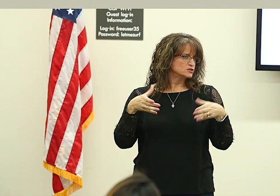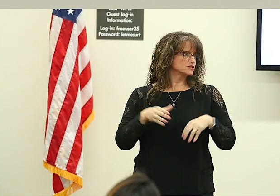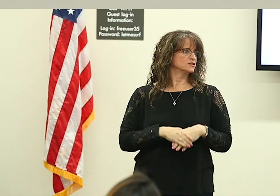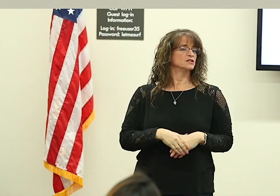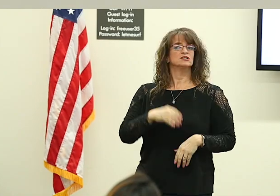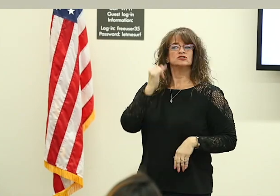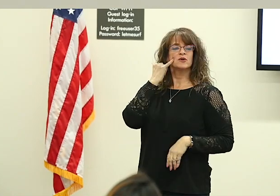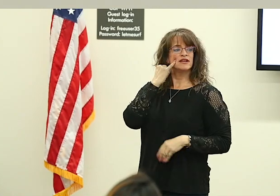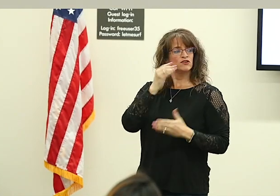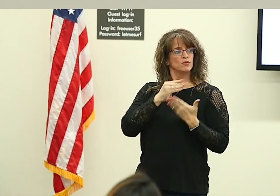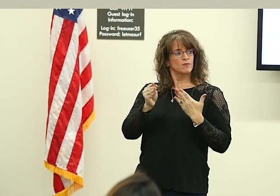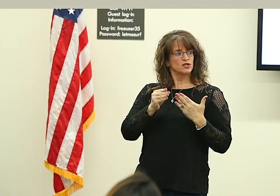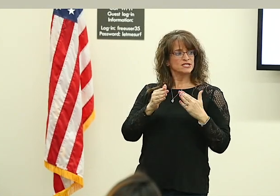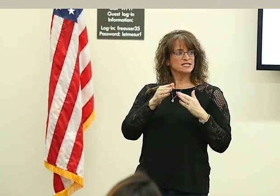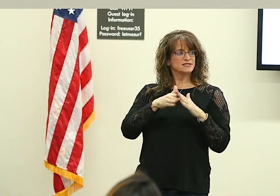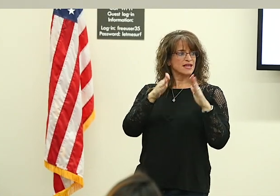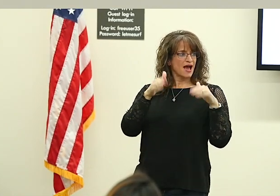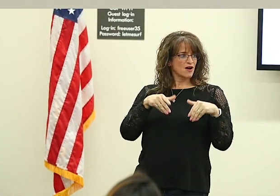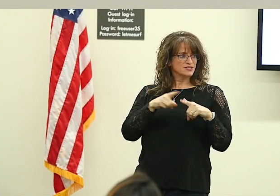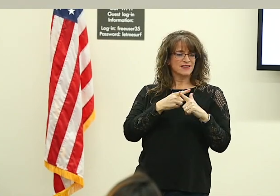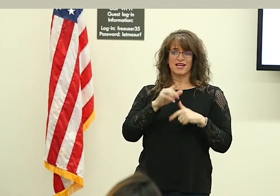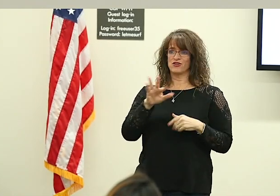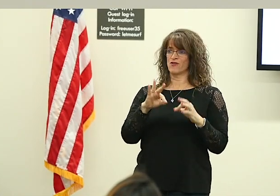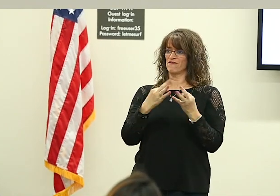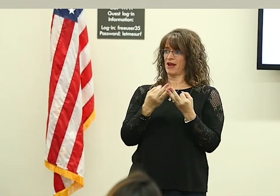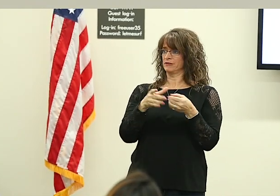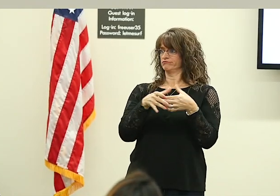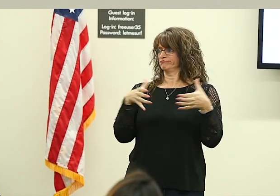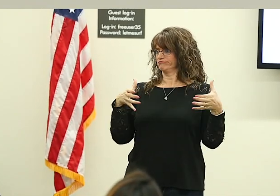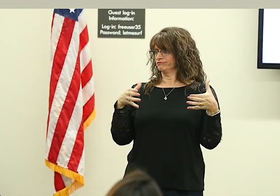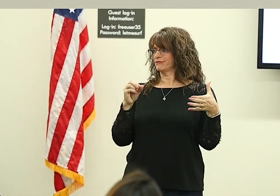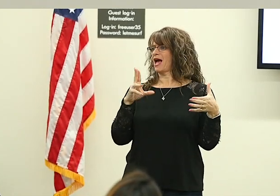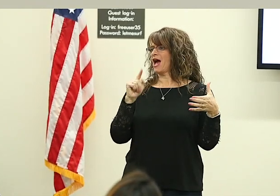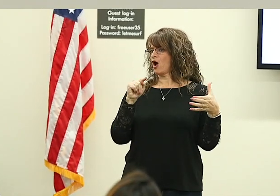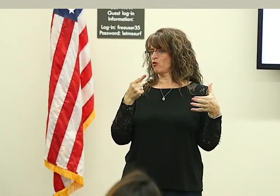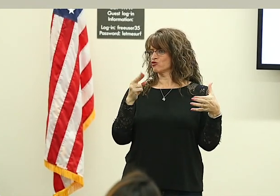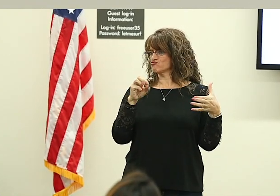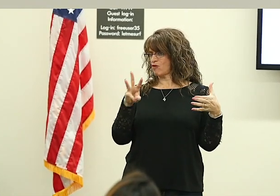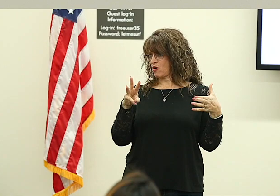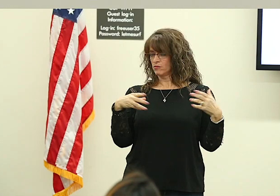and then your family outgrows it. What would happen is you would contact